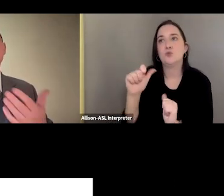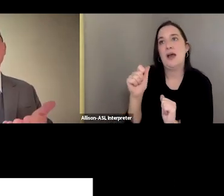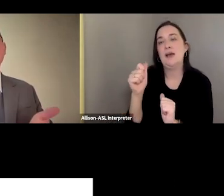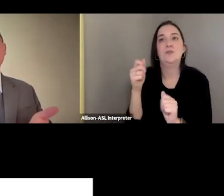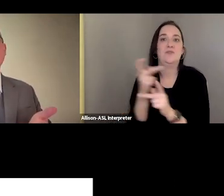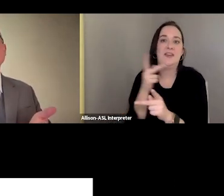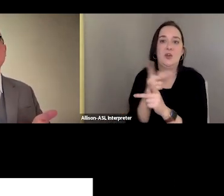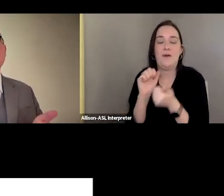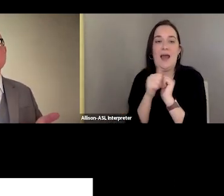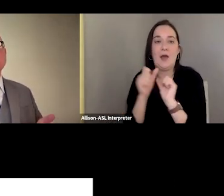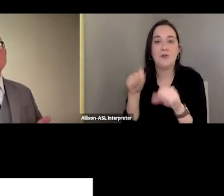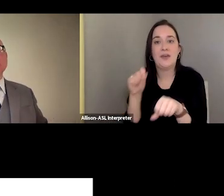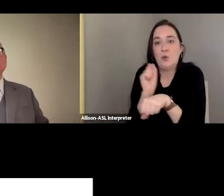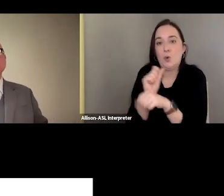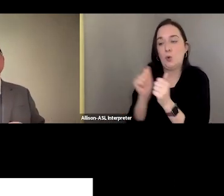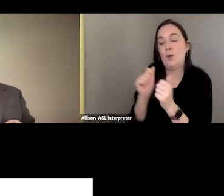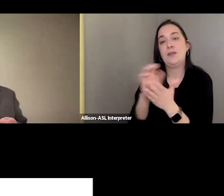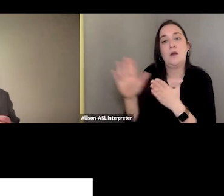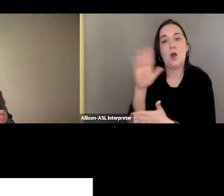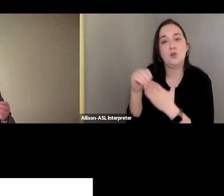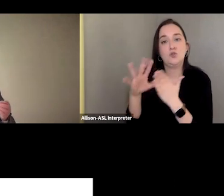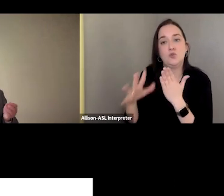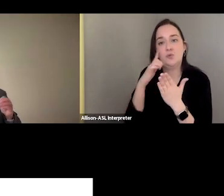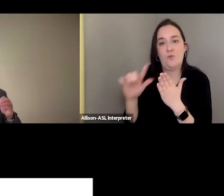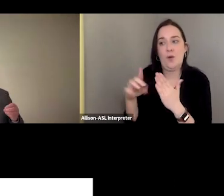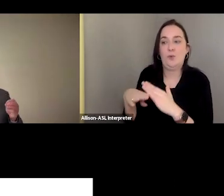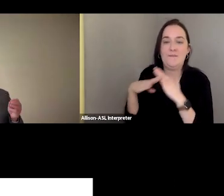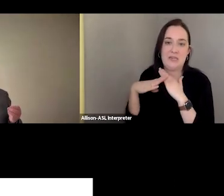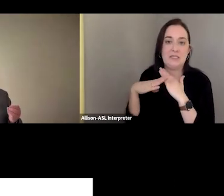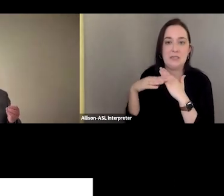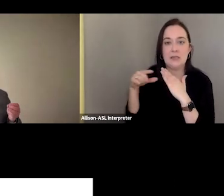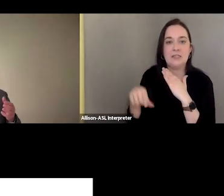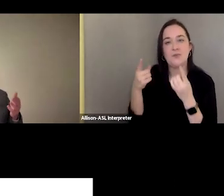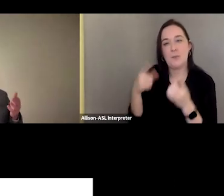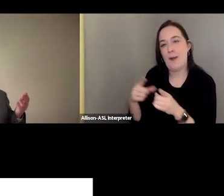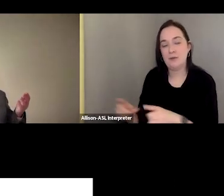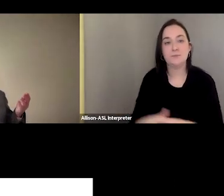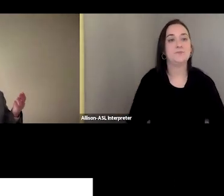work with college students around these issues. There's a newer model that's coming out, which is called the,